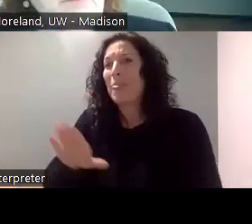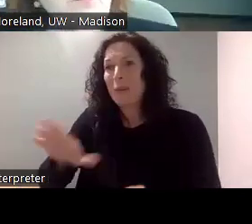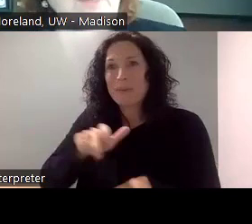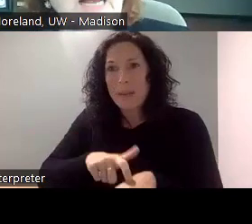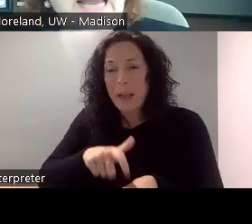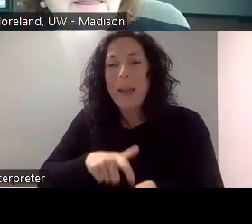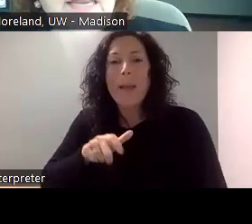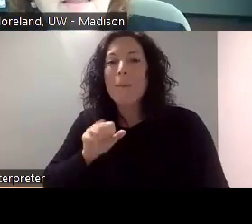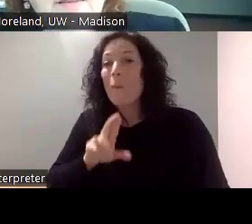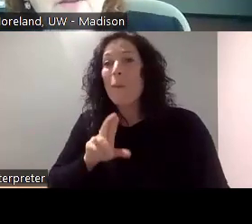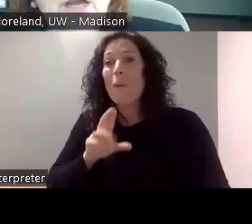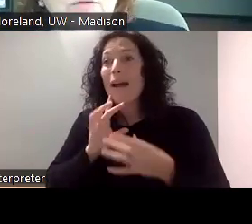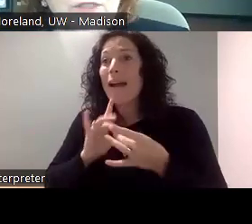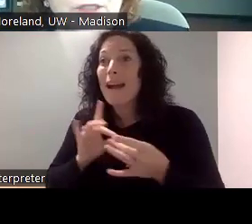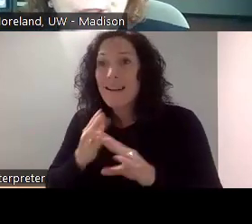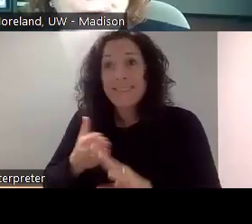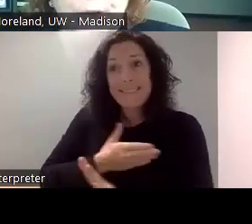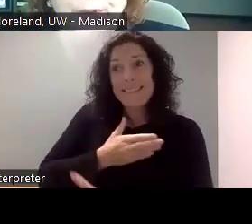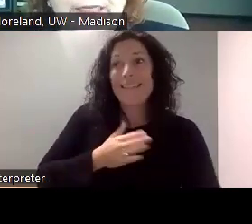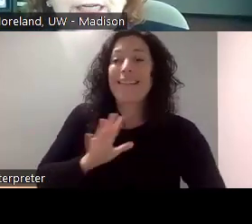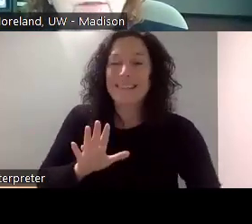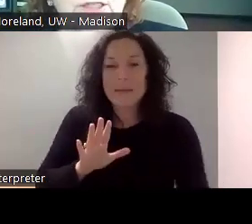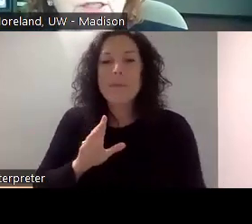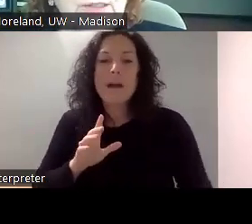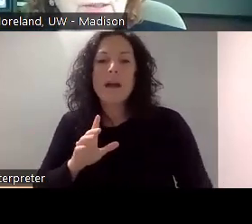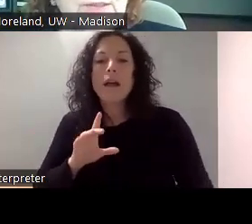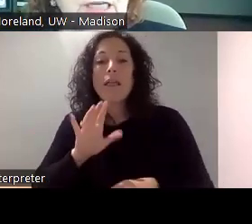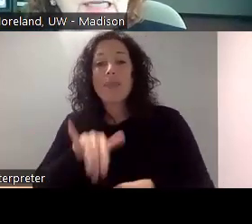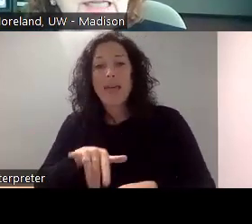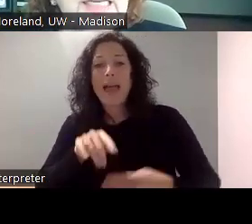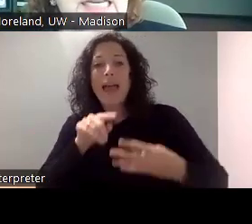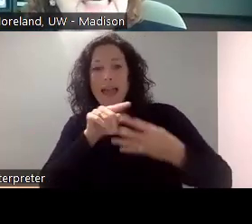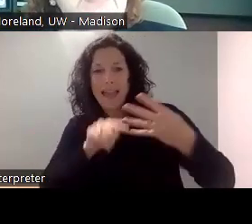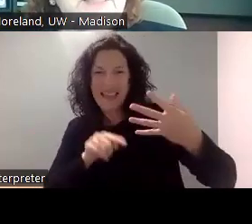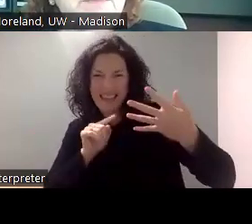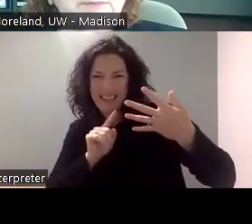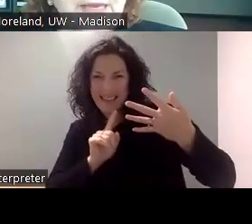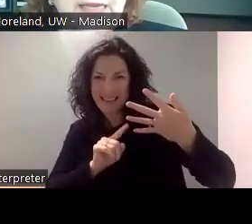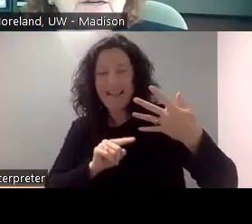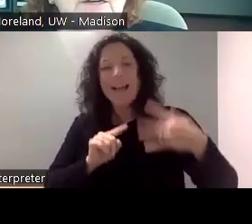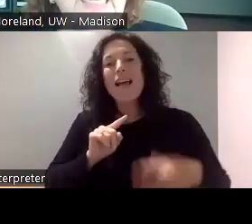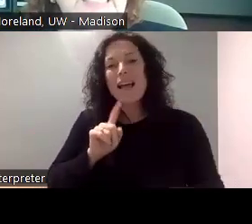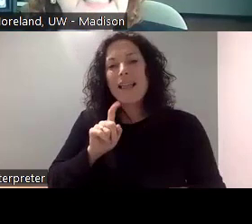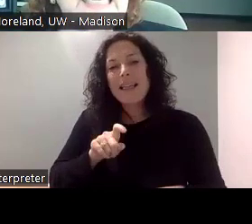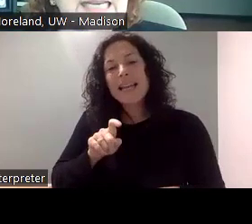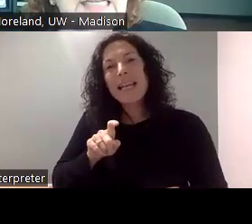but I think this goes to, the bullet goes to the need to be prepared and again,